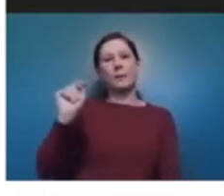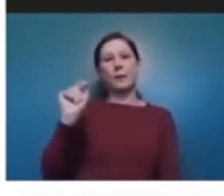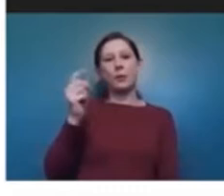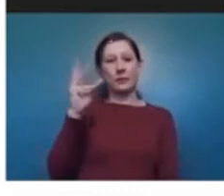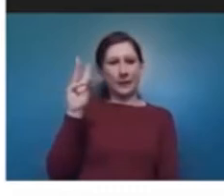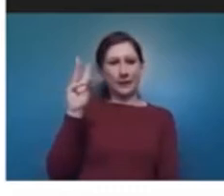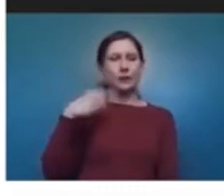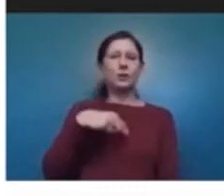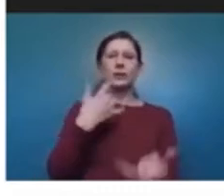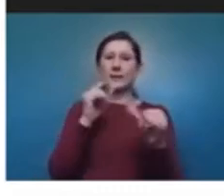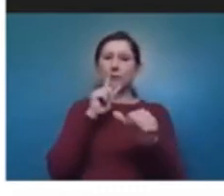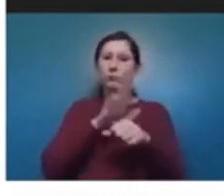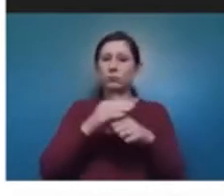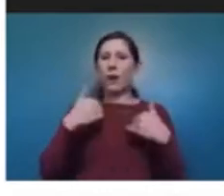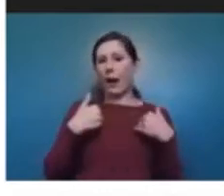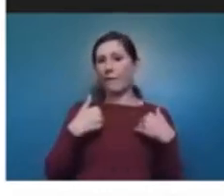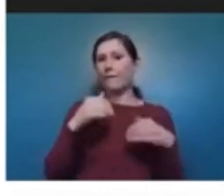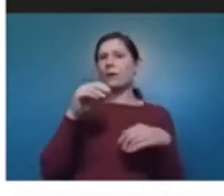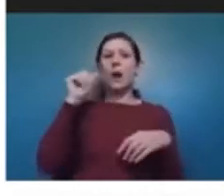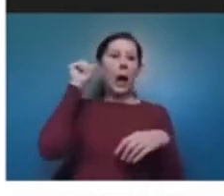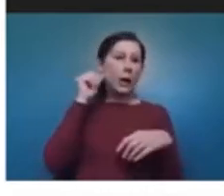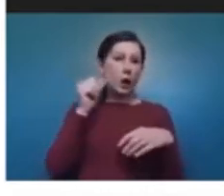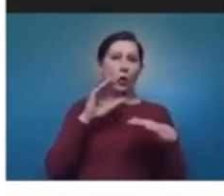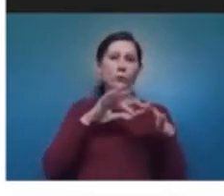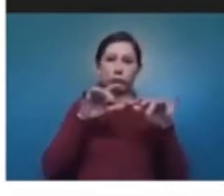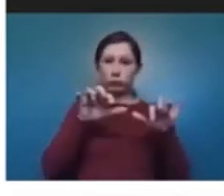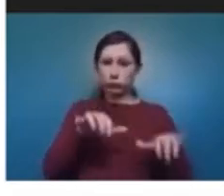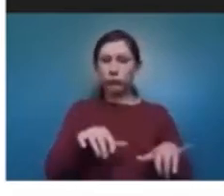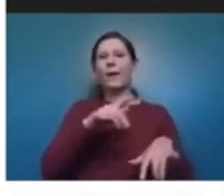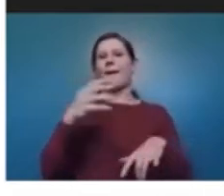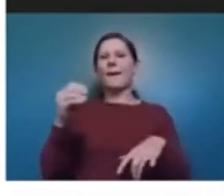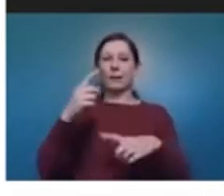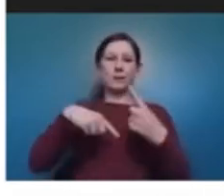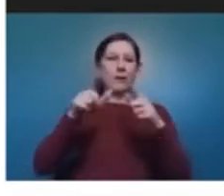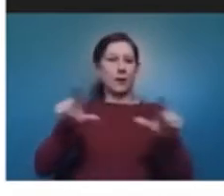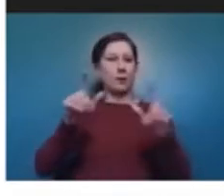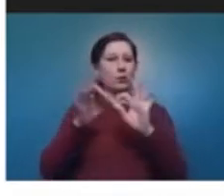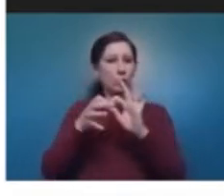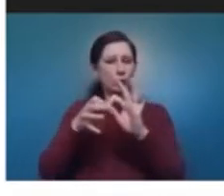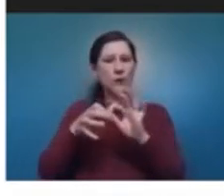are still dedicated to have audio description annd sign language interpretation during our mainstage. Exact dates are